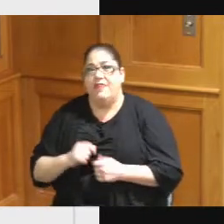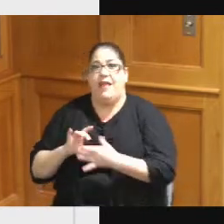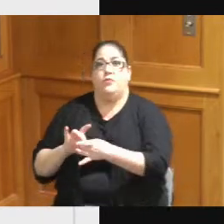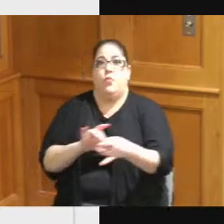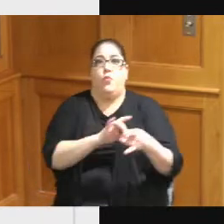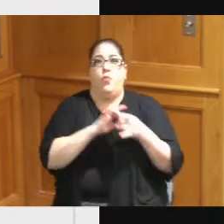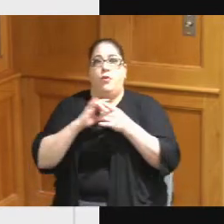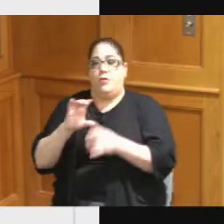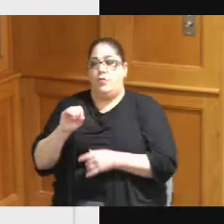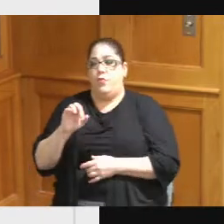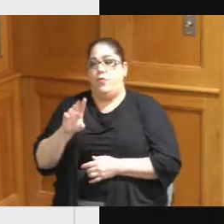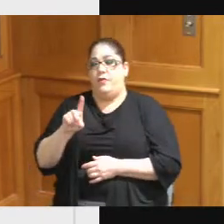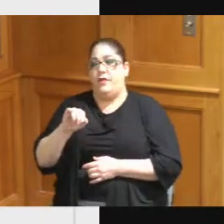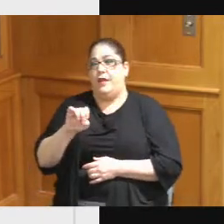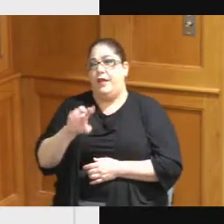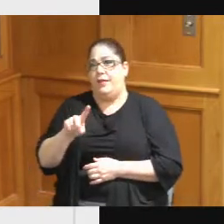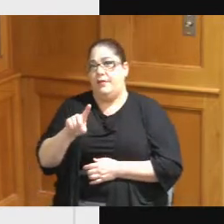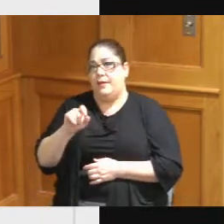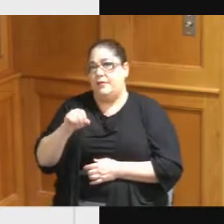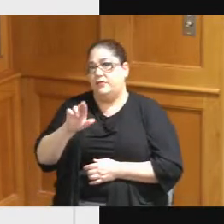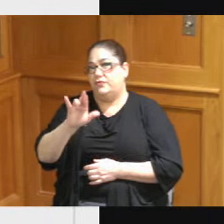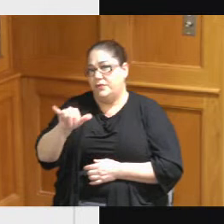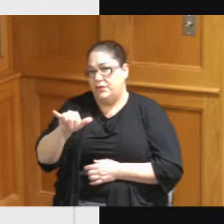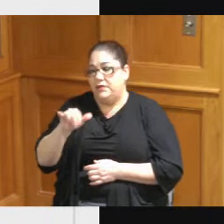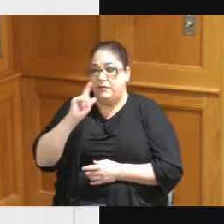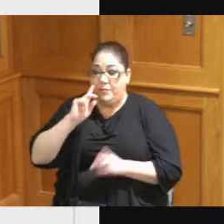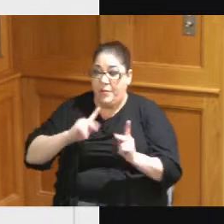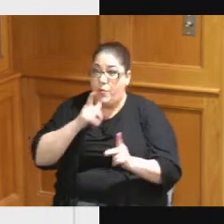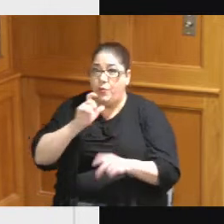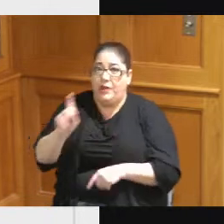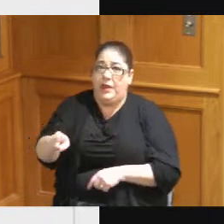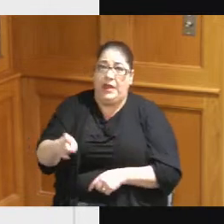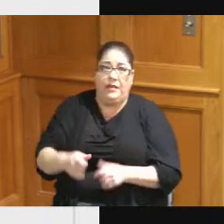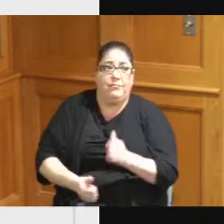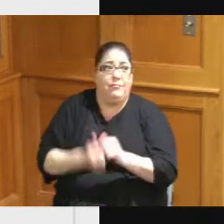do to make sure that the people who need those openings the most are the ones who get them